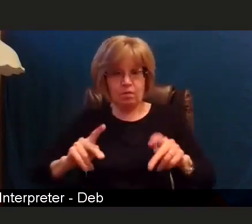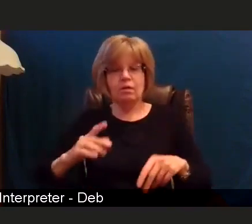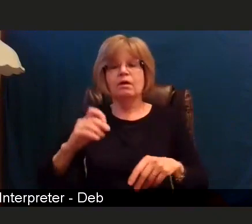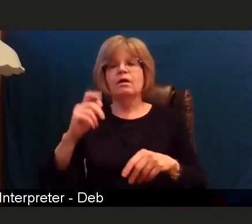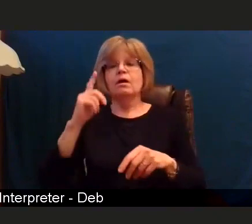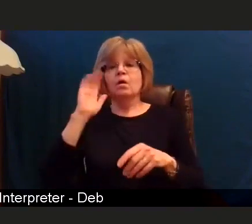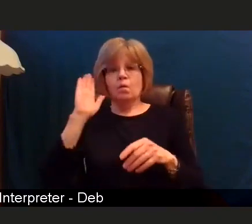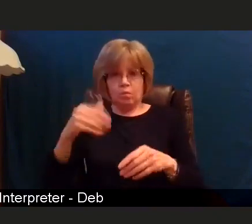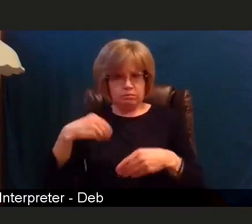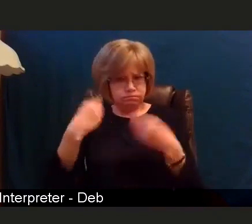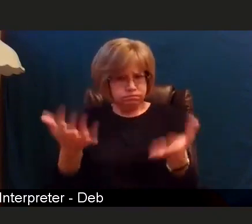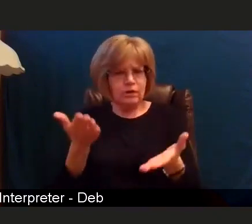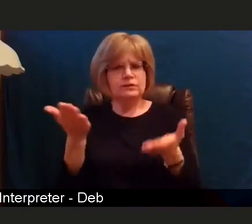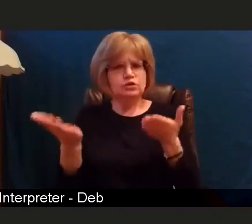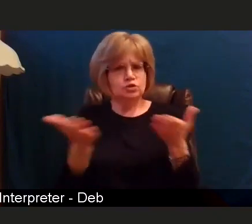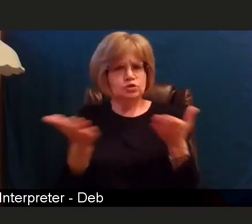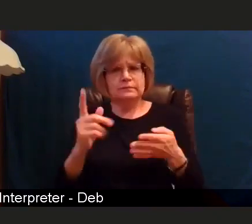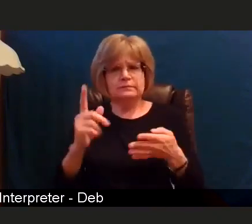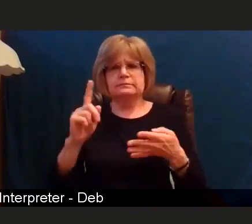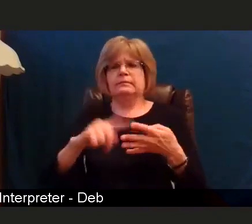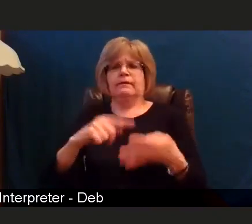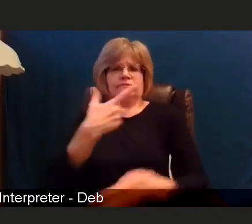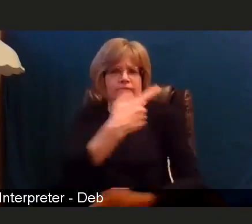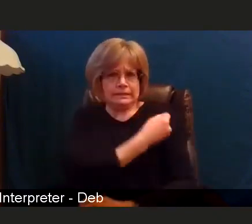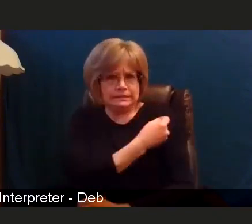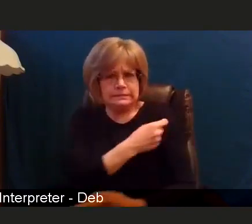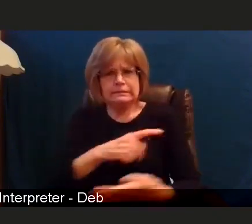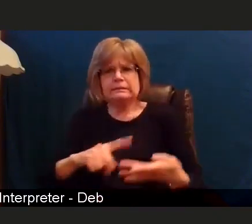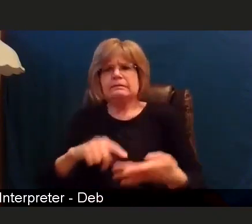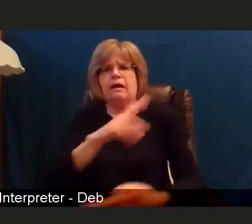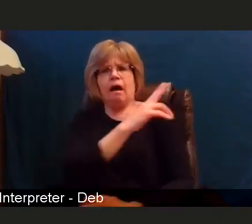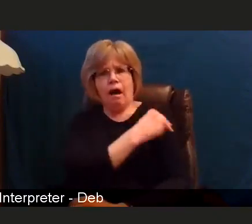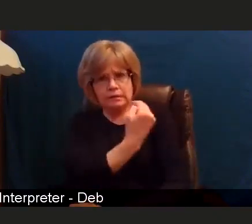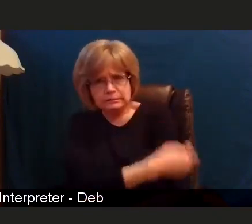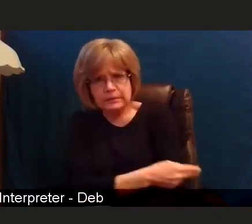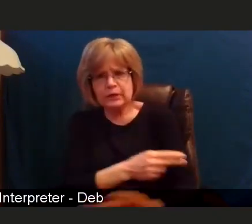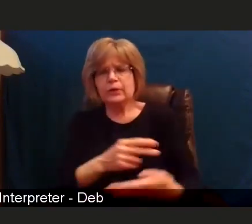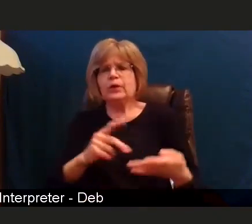or whether it would be the hospital, beds, well visits,